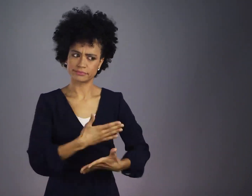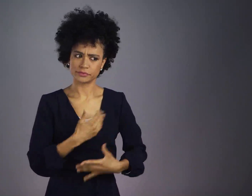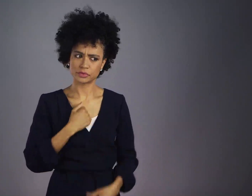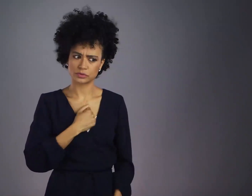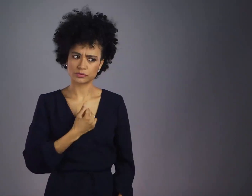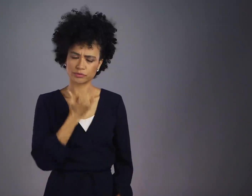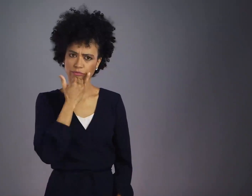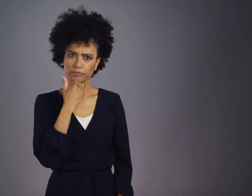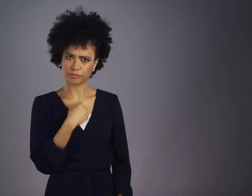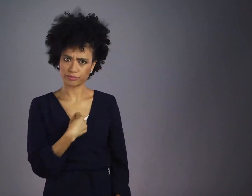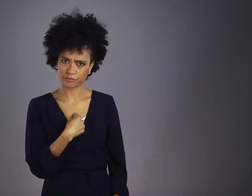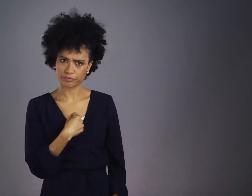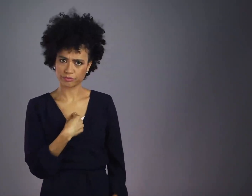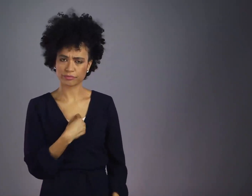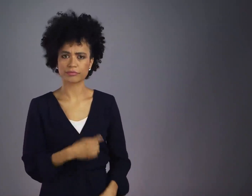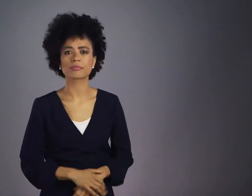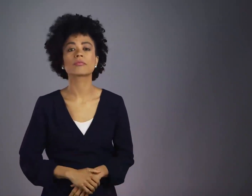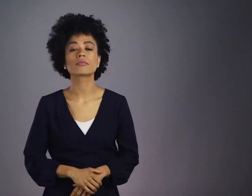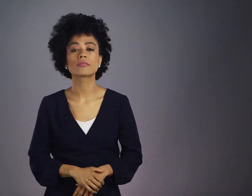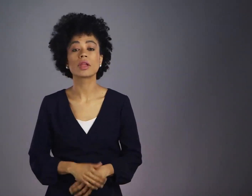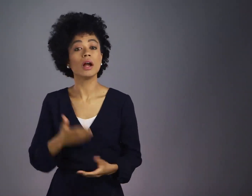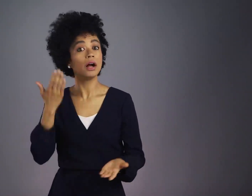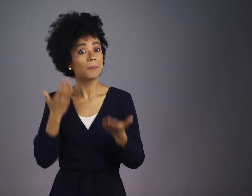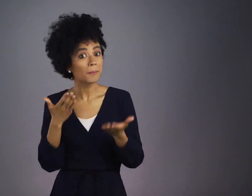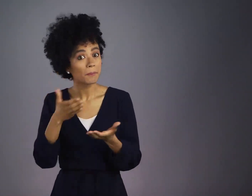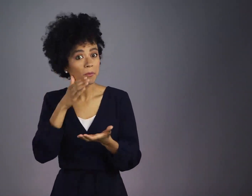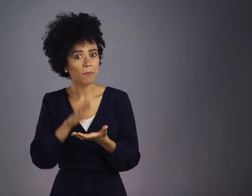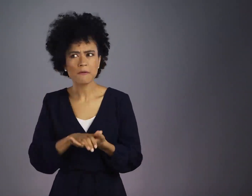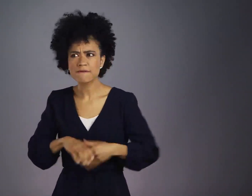She may insist on knowing all the particulars.